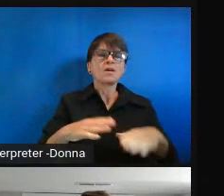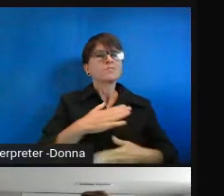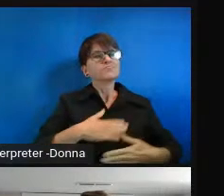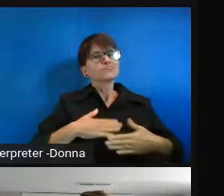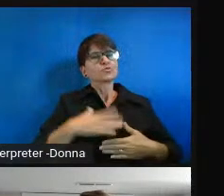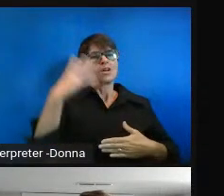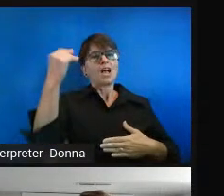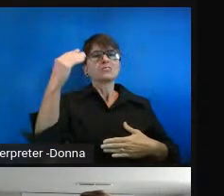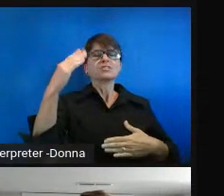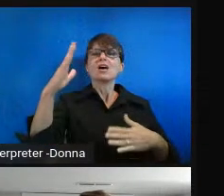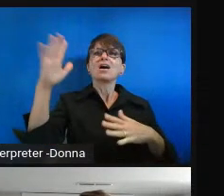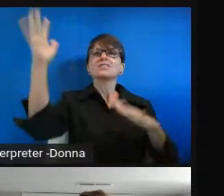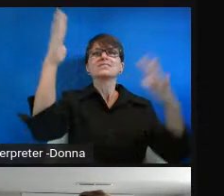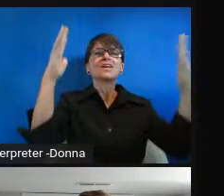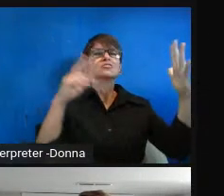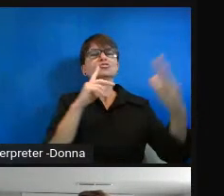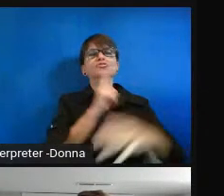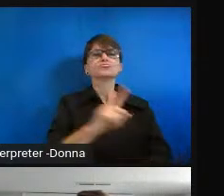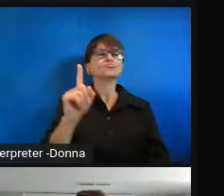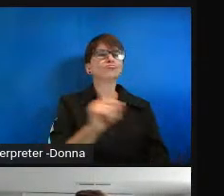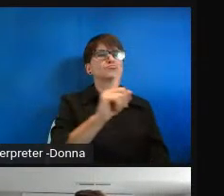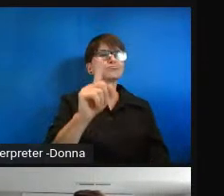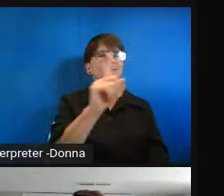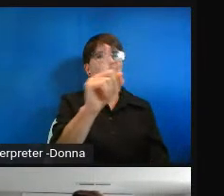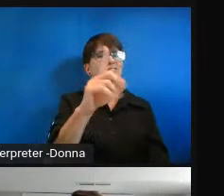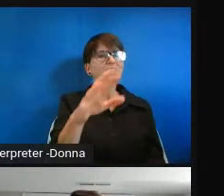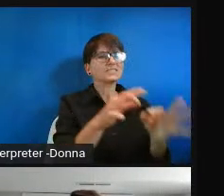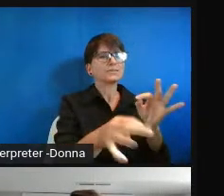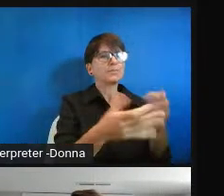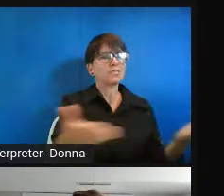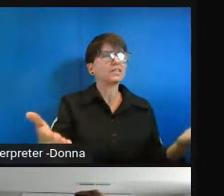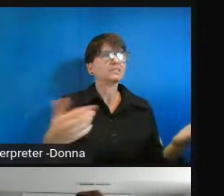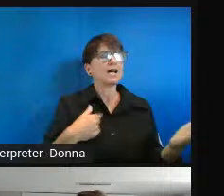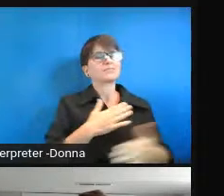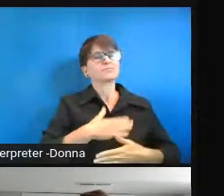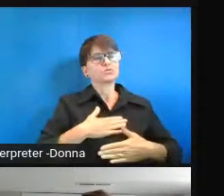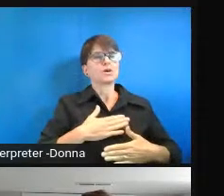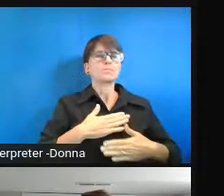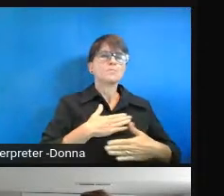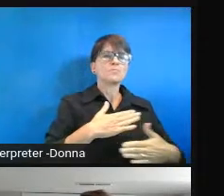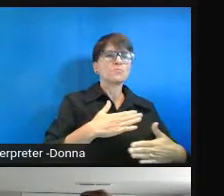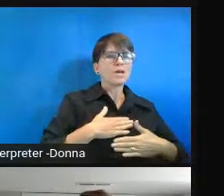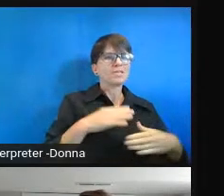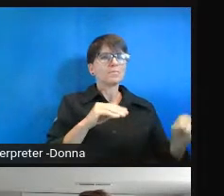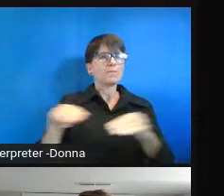I started stretching and walking to combat the persistent aches. Use my walks to enjoy time in nature and